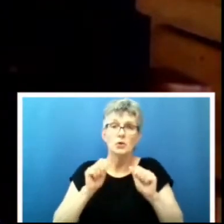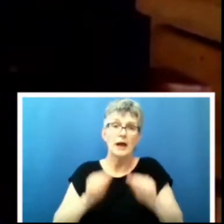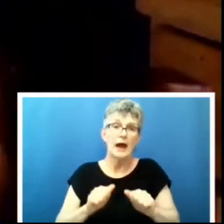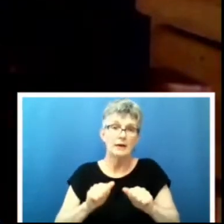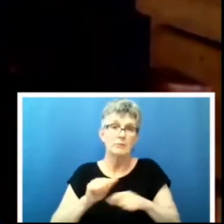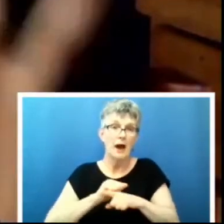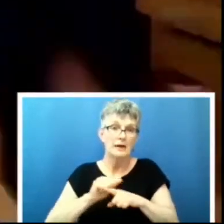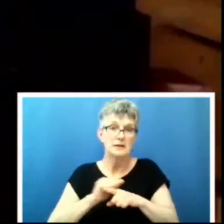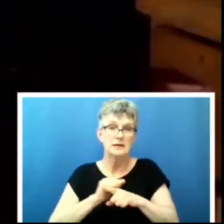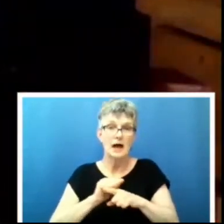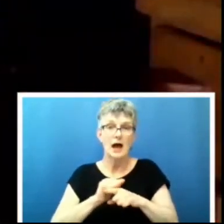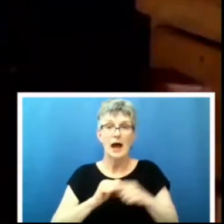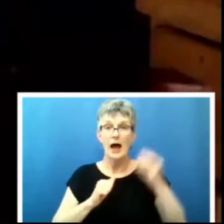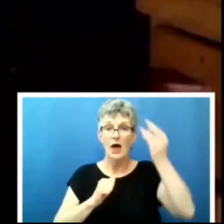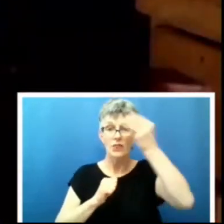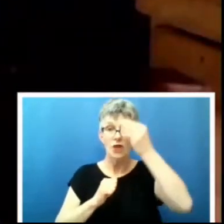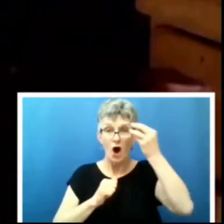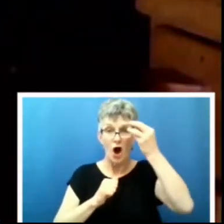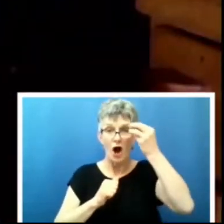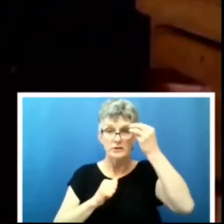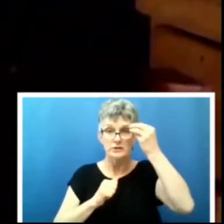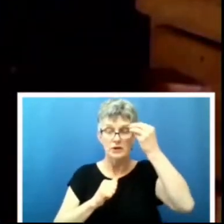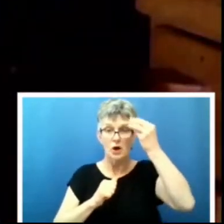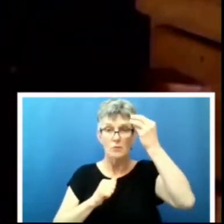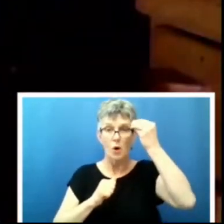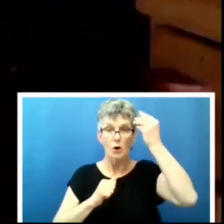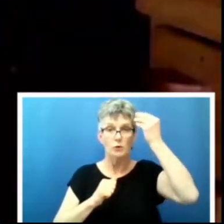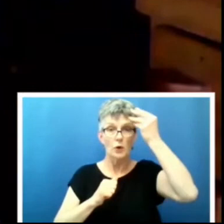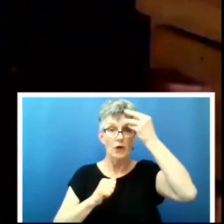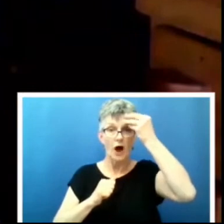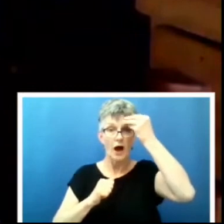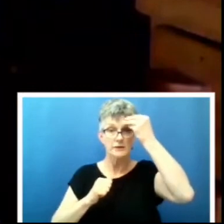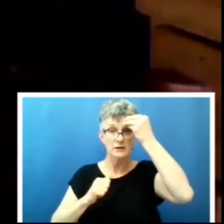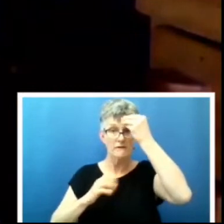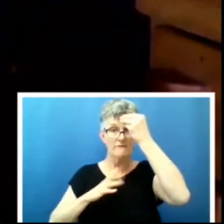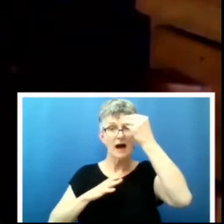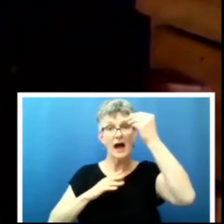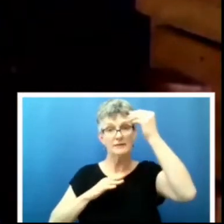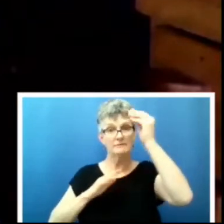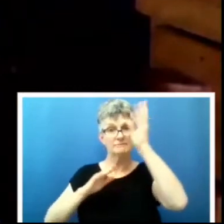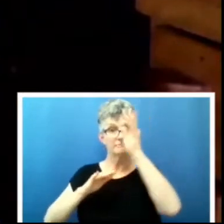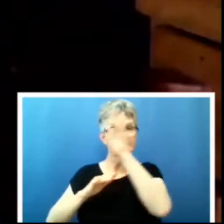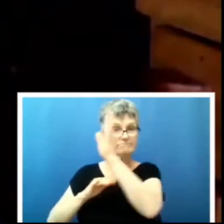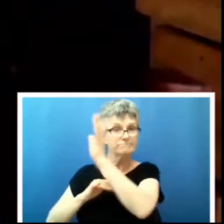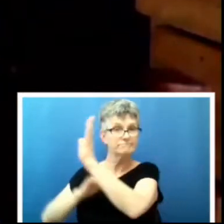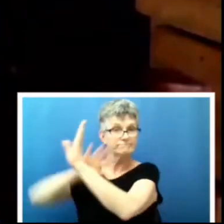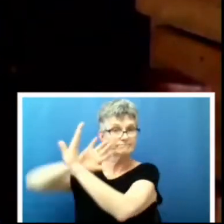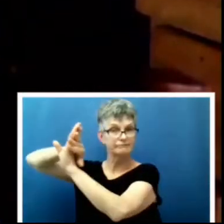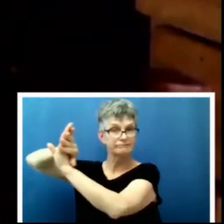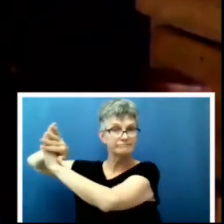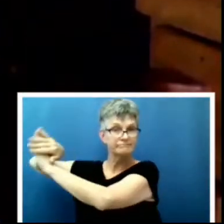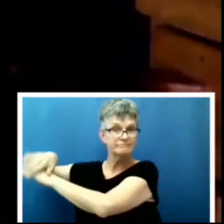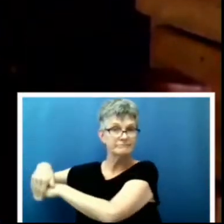You can picture that. That could definitely help. There's the waves and the ripples and then who you are is deep in the ocean.